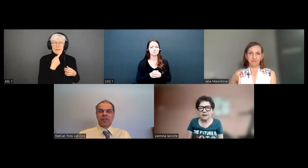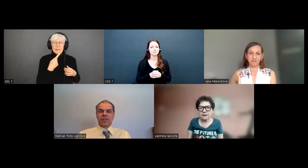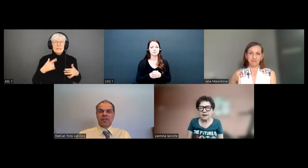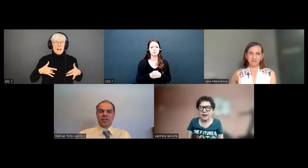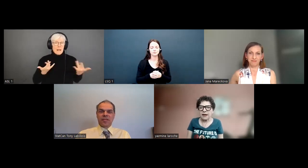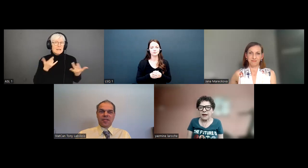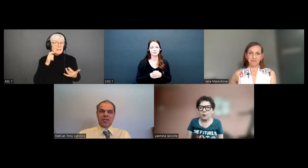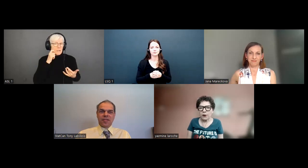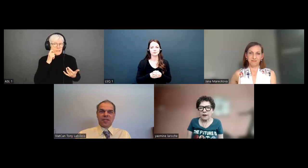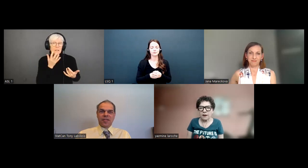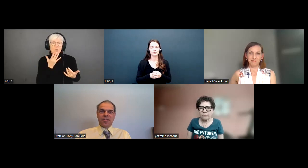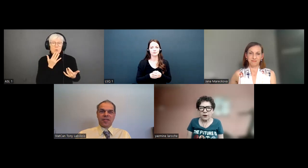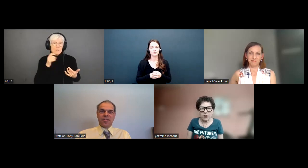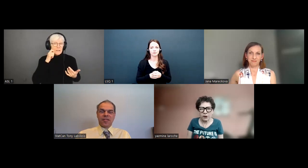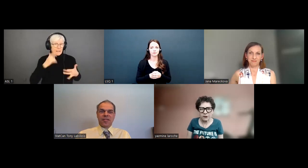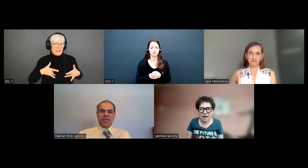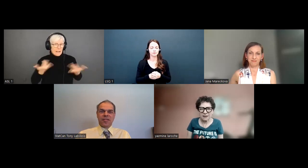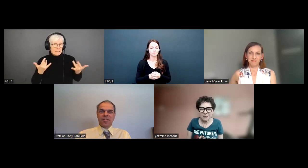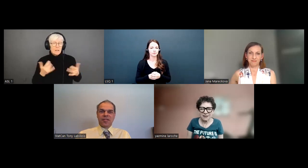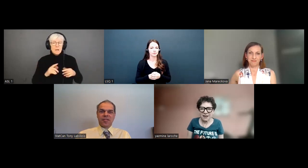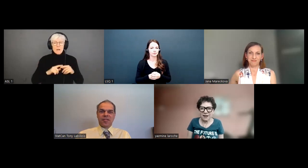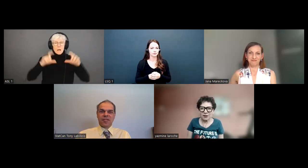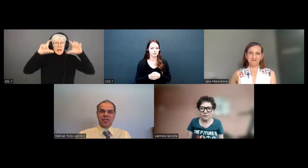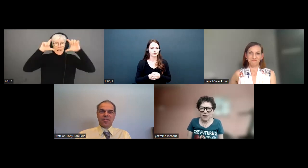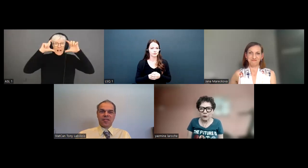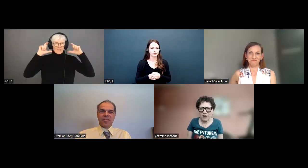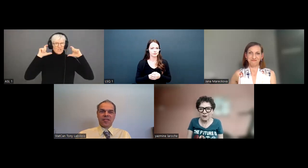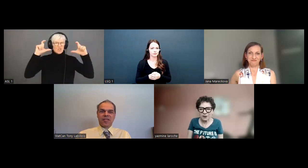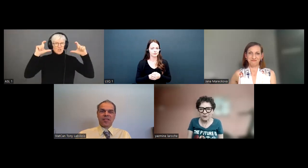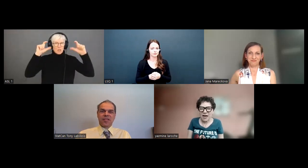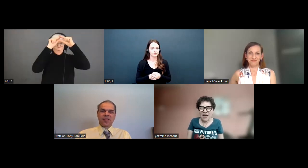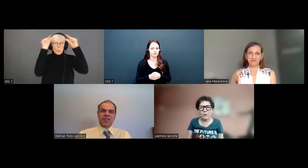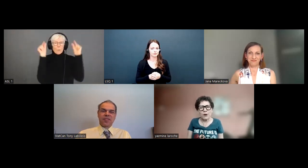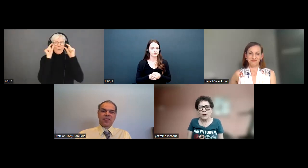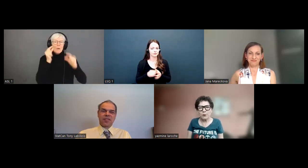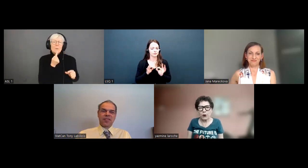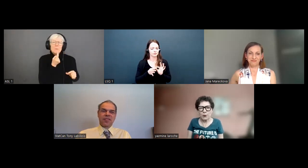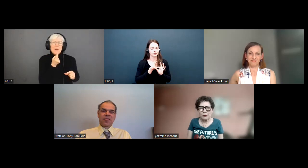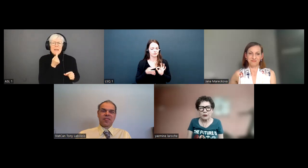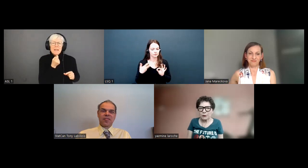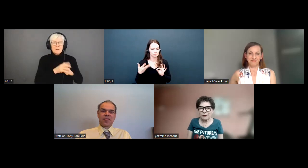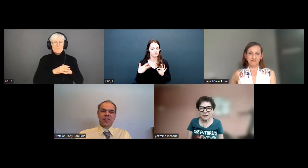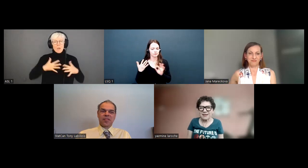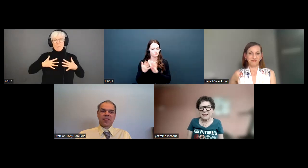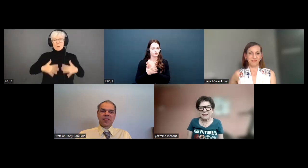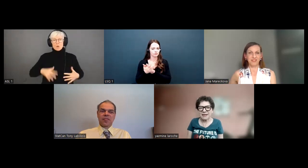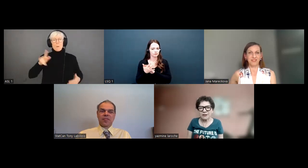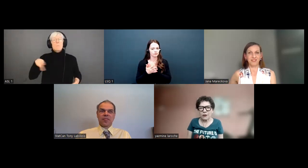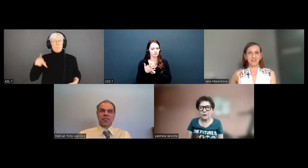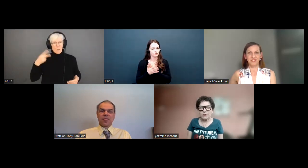I'm wearing very large glasses, kind of reddish and I'm wearing a purple shirt that says "The